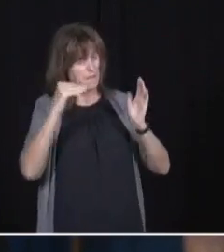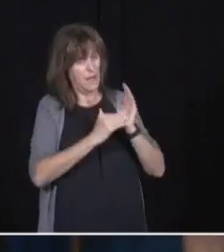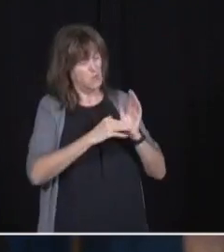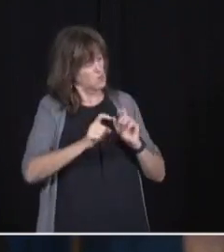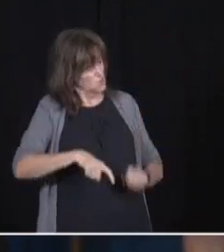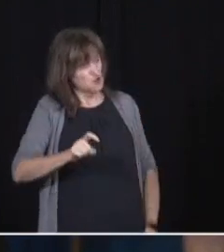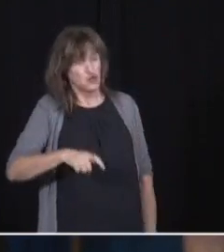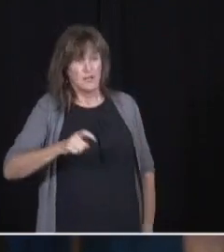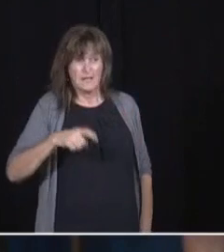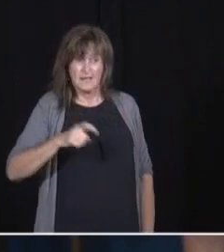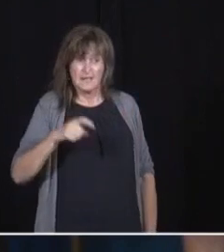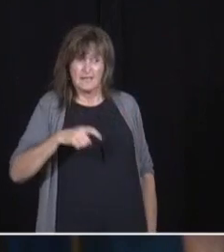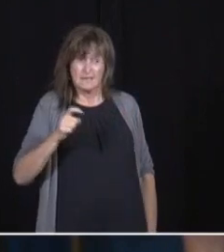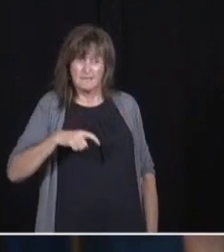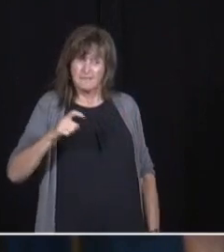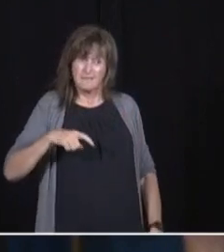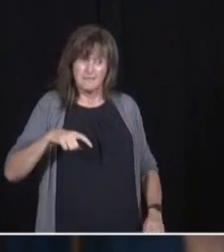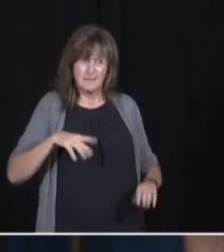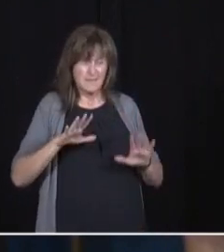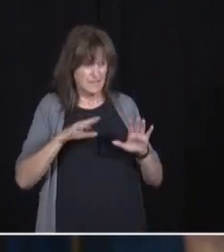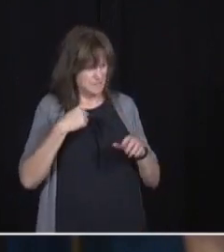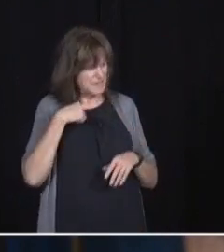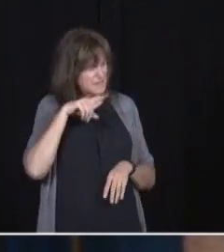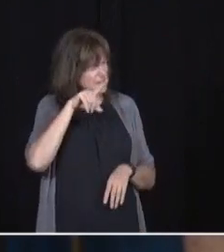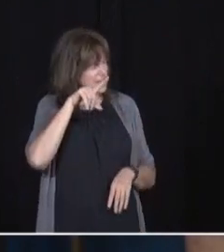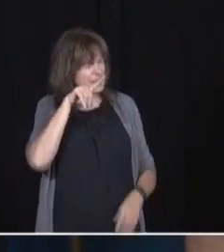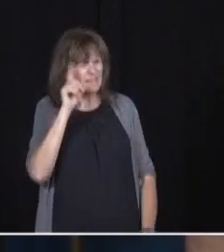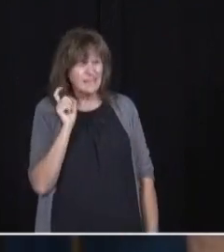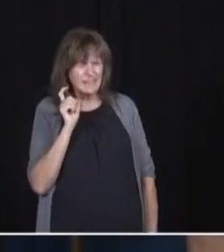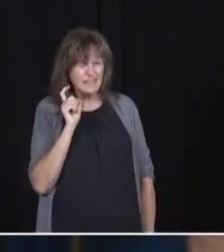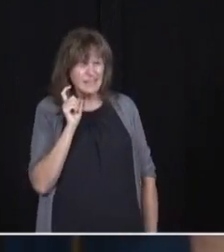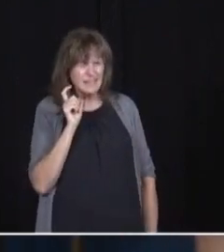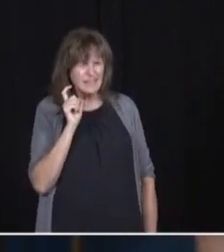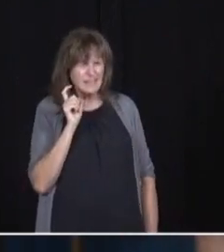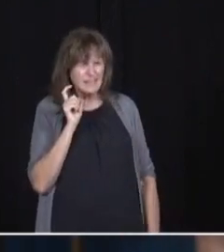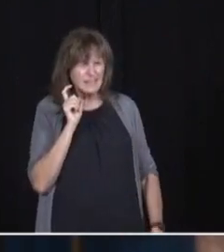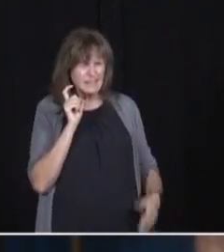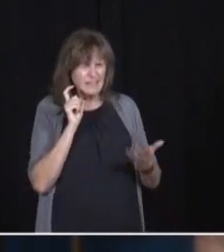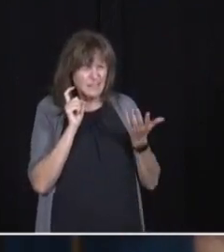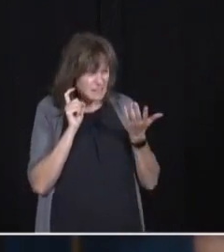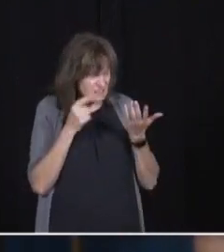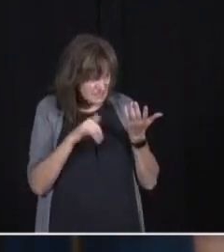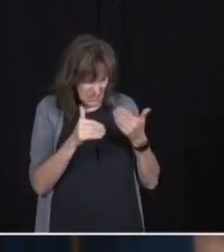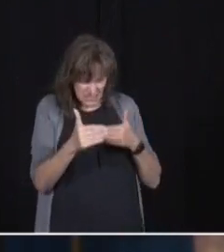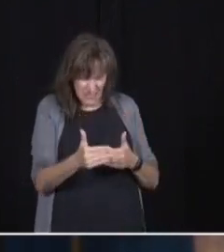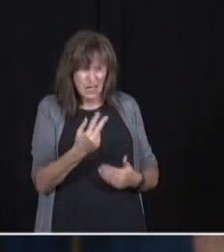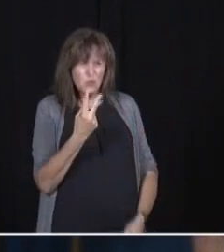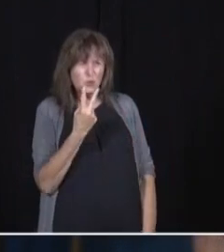The full extent of the law needs to be thrown at these people. Throw everything and the kitchen sink at them.